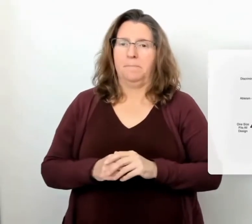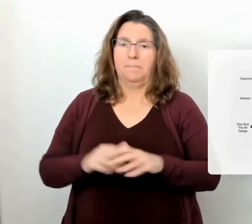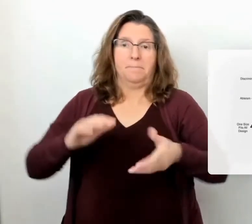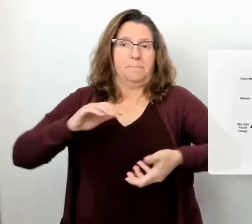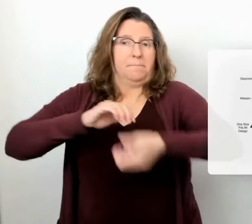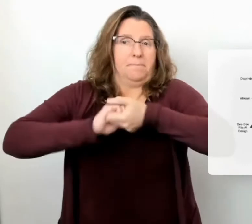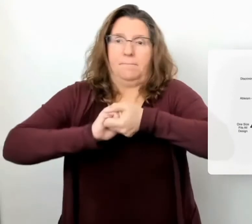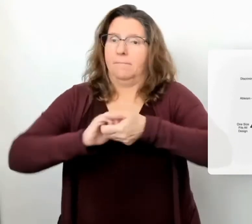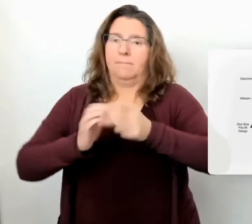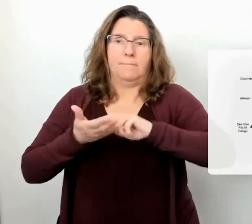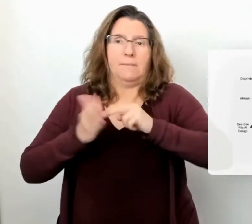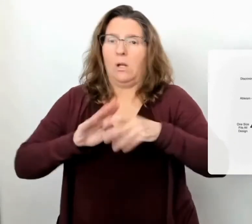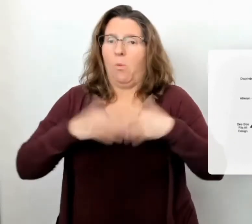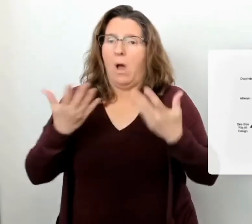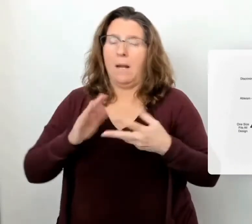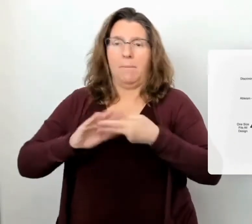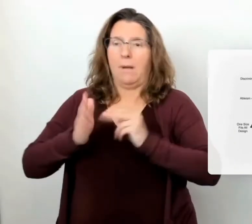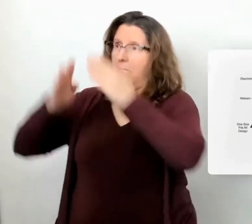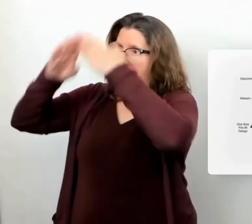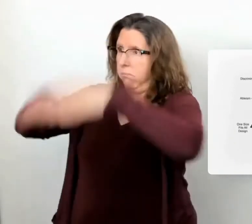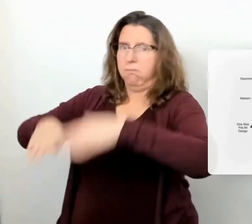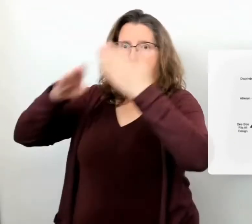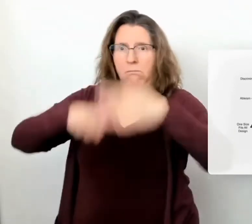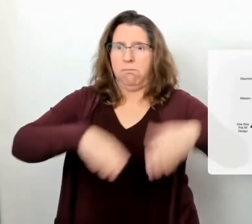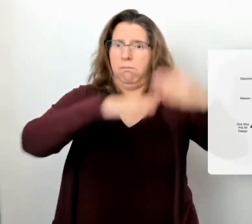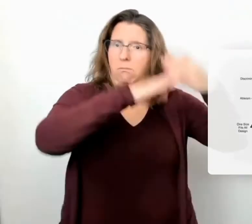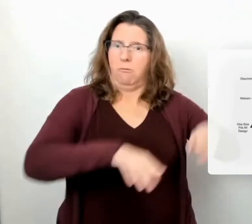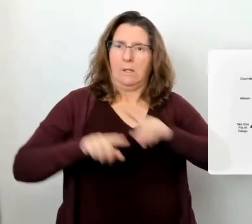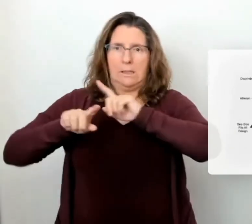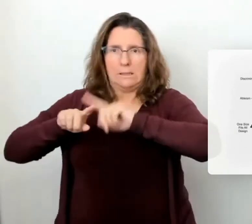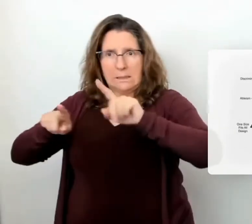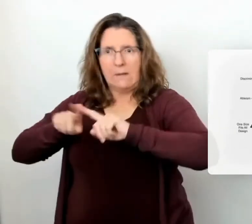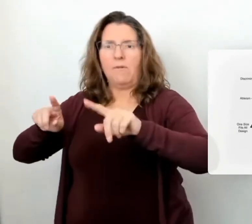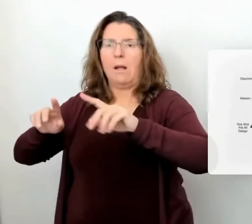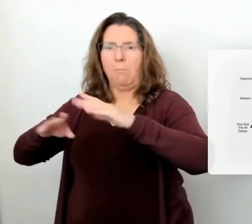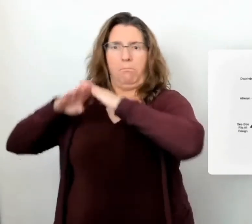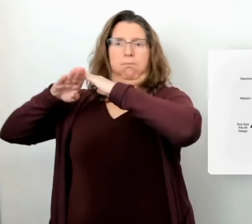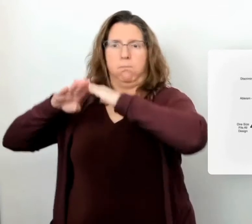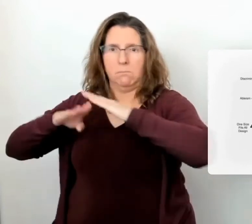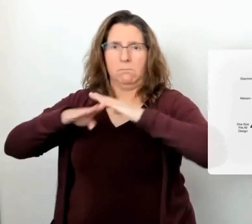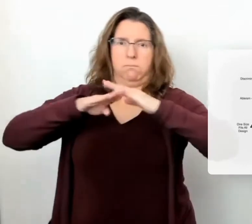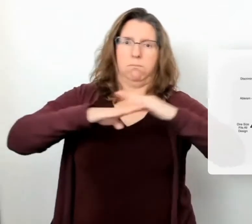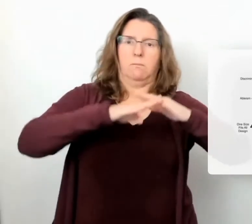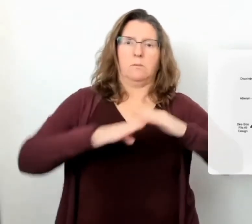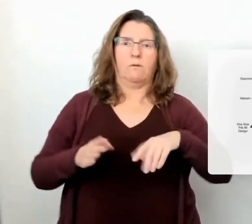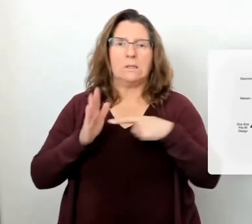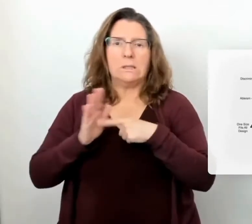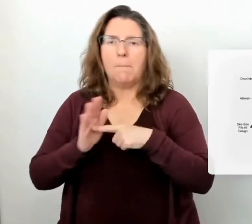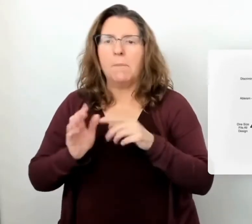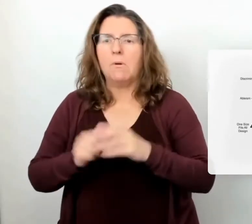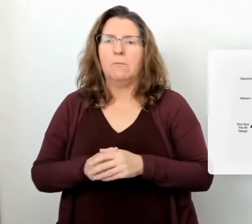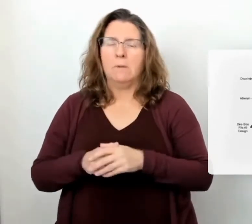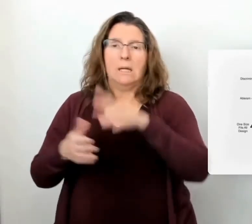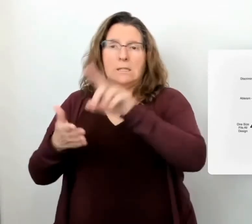The partnership is mainly focused on breaking down barriers, barriers that interfere with the child's learning.